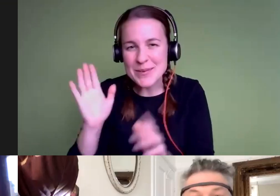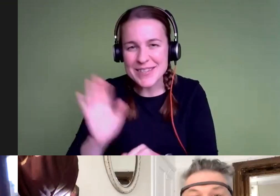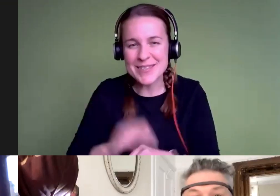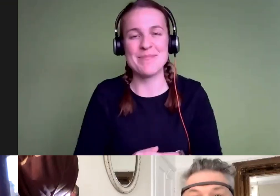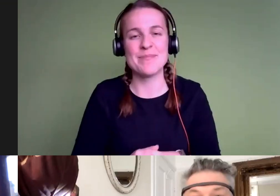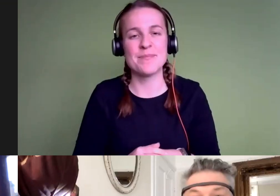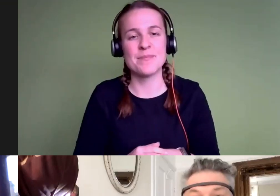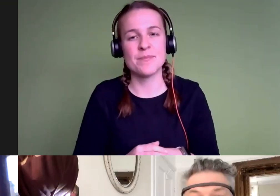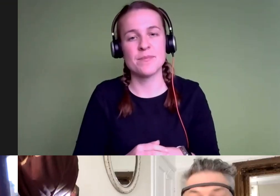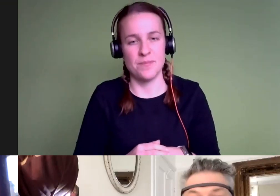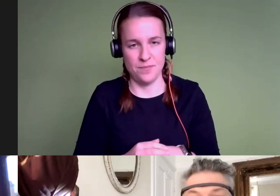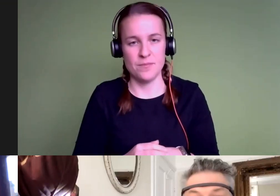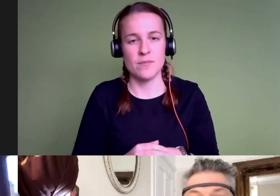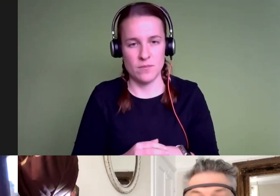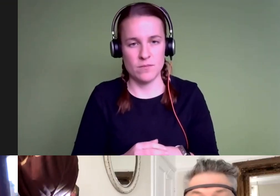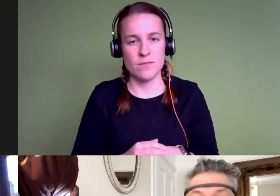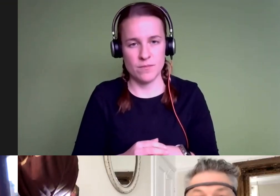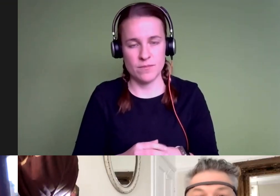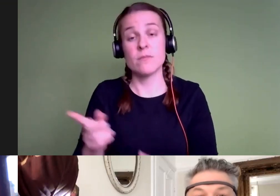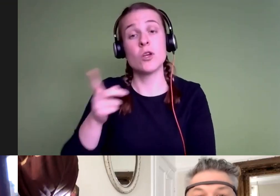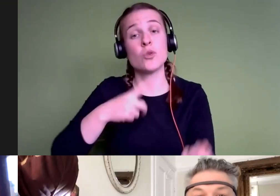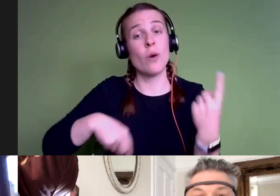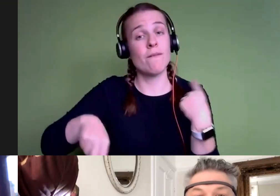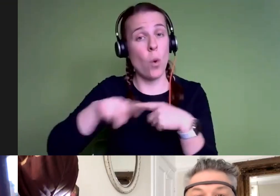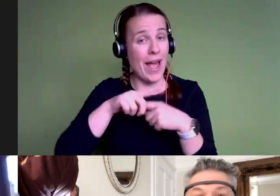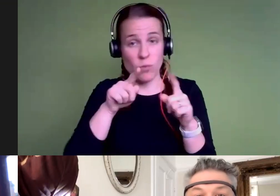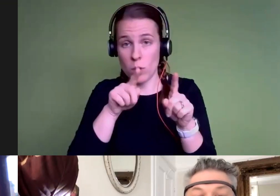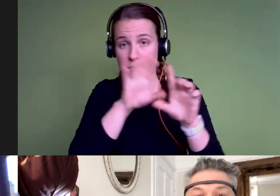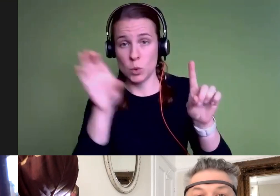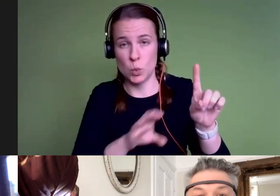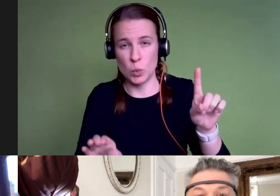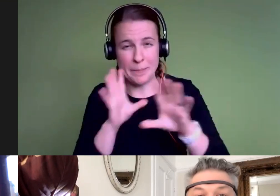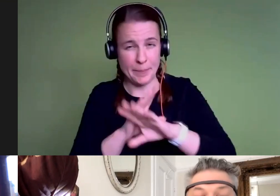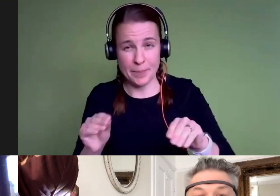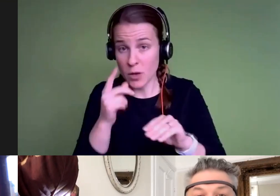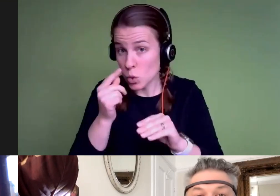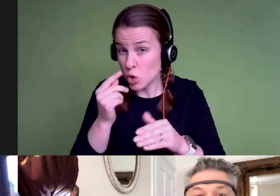time, moving to the next speaker. That is always good. So, can we bring up now